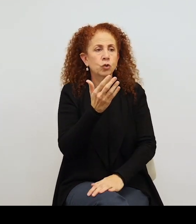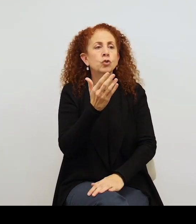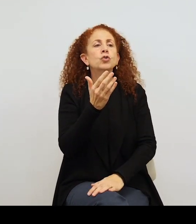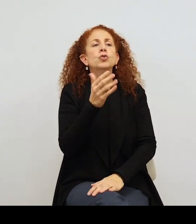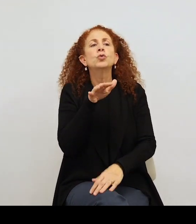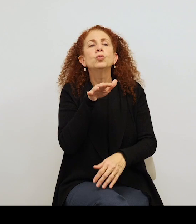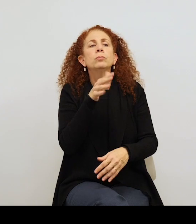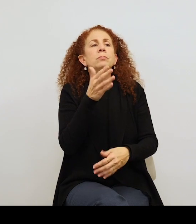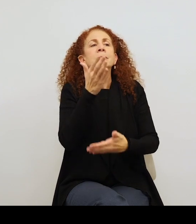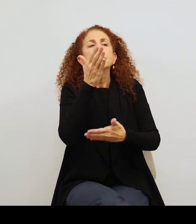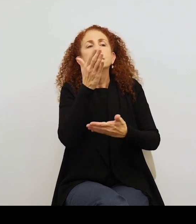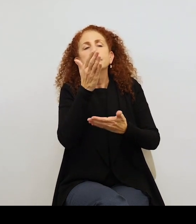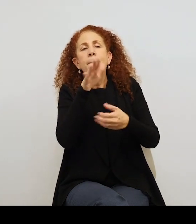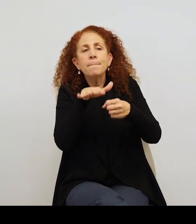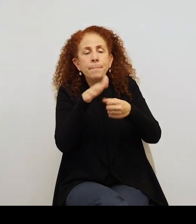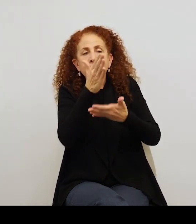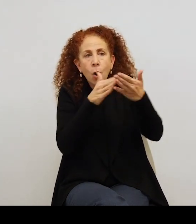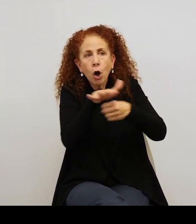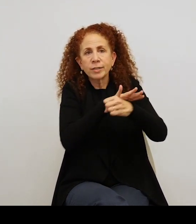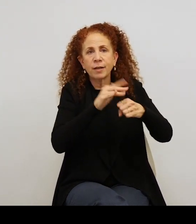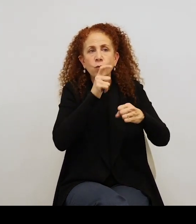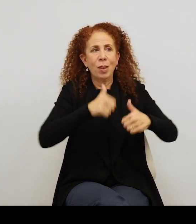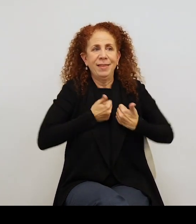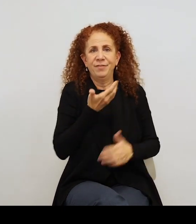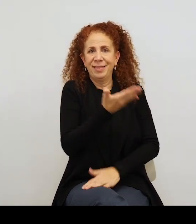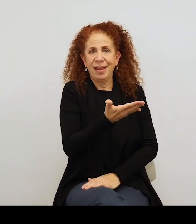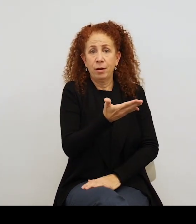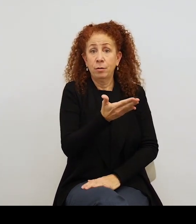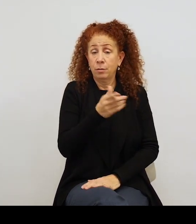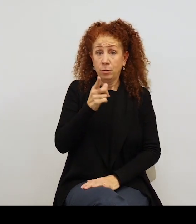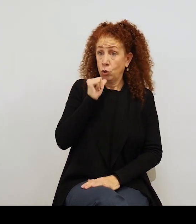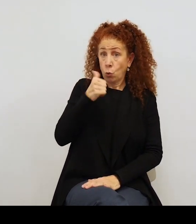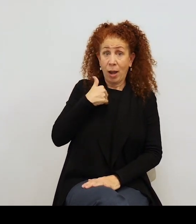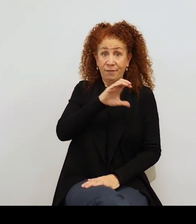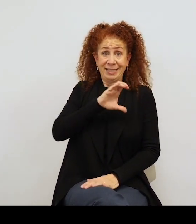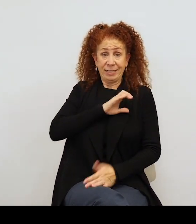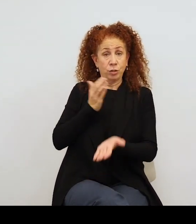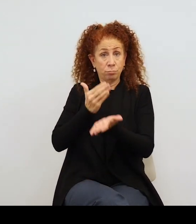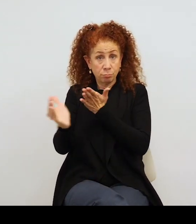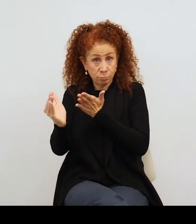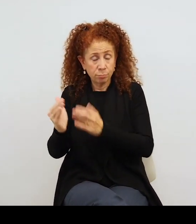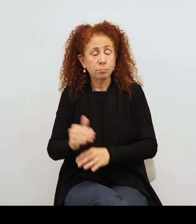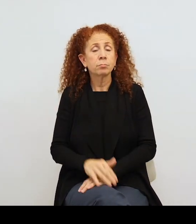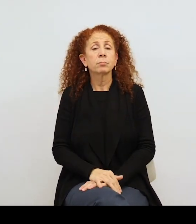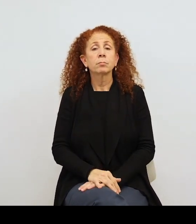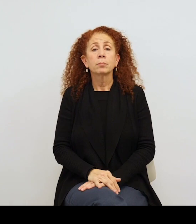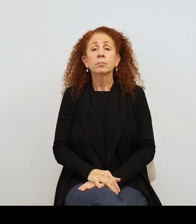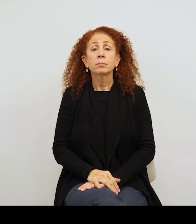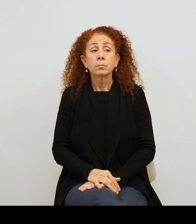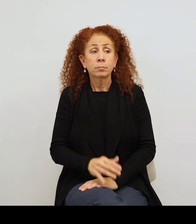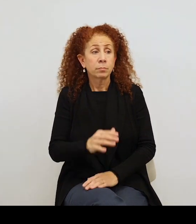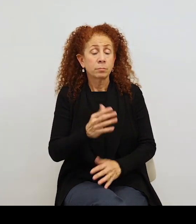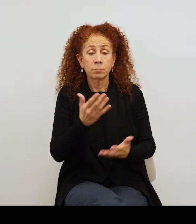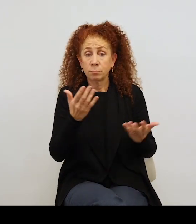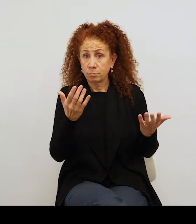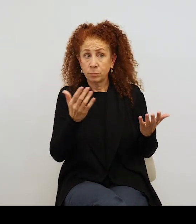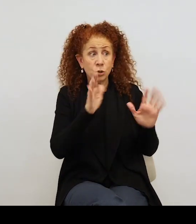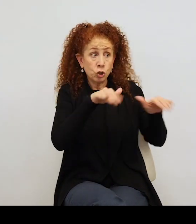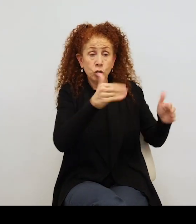of the population. It excludes anyone who doesn't have citizenship. It also includes-- as I said, it includes-- it excludes children.